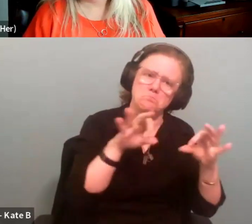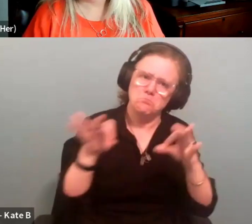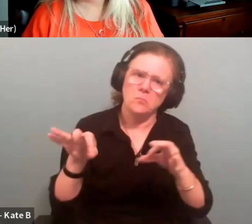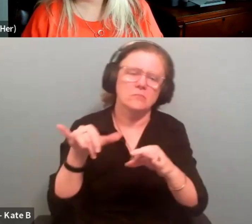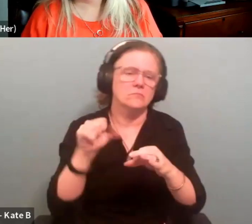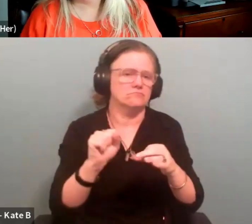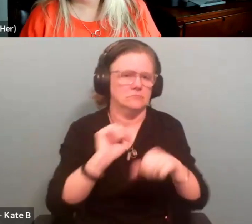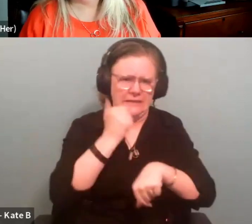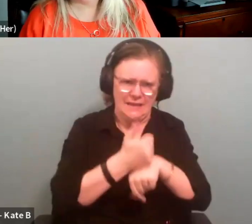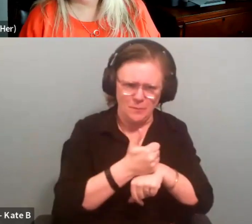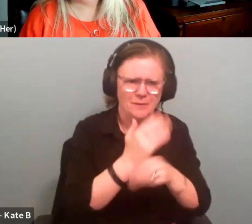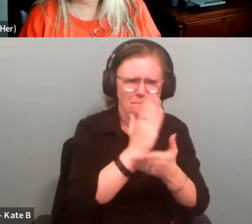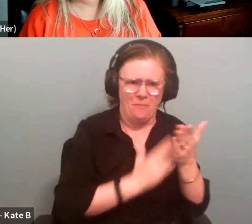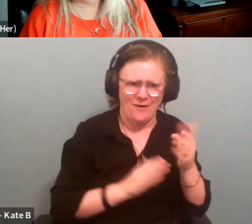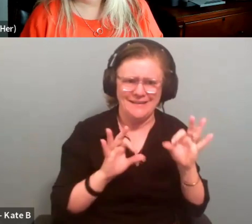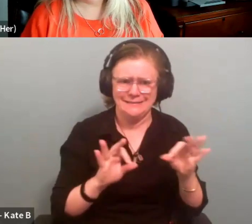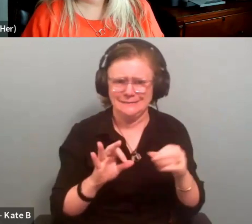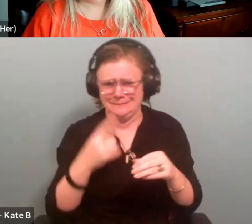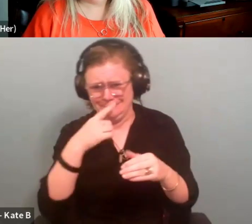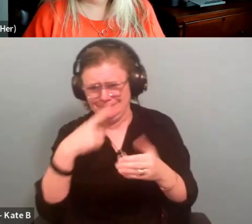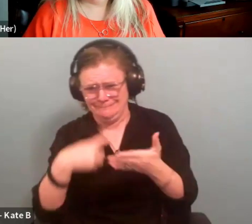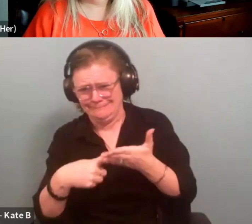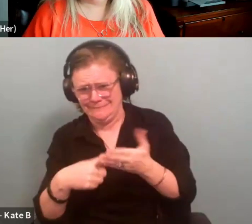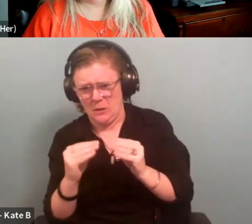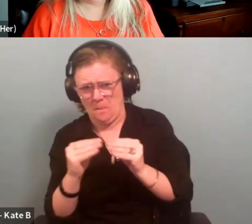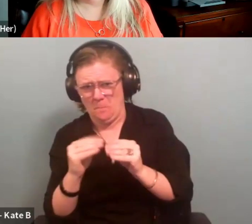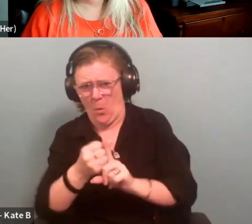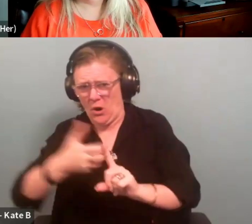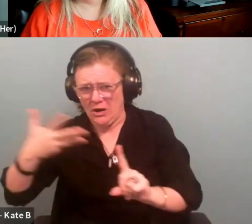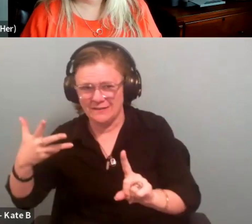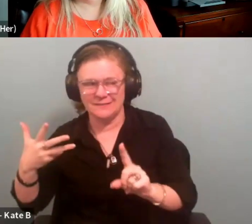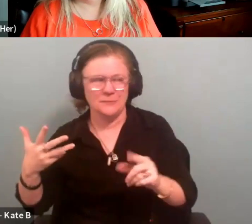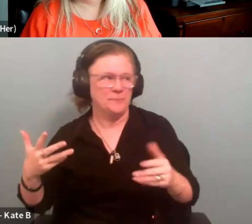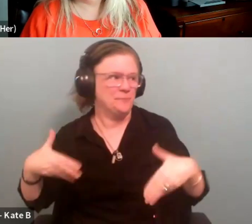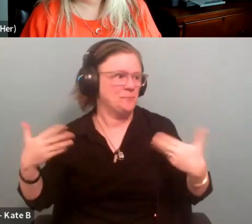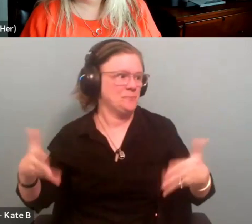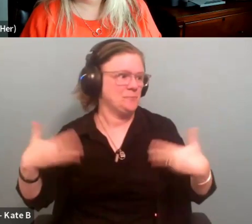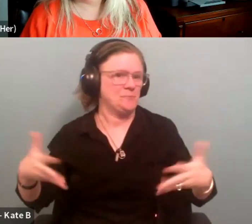implementation factors, but can you speak a bit more to just just the ways in which some of